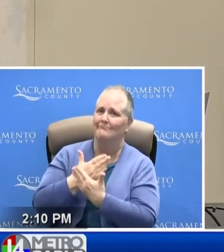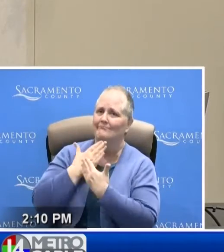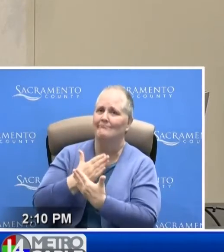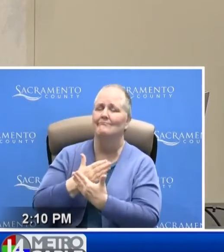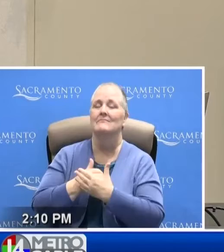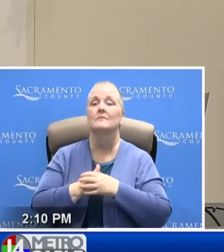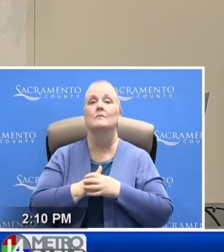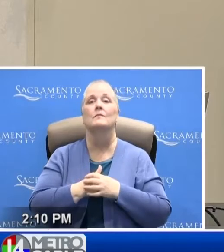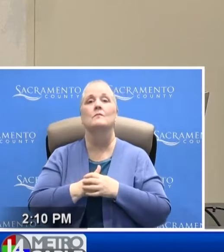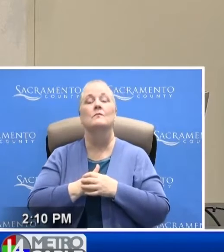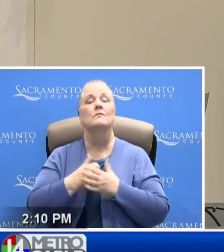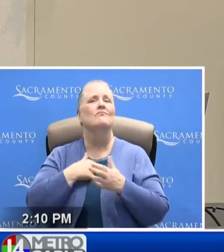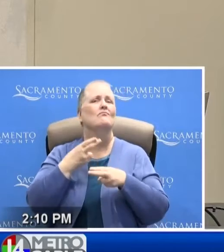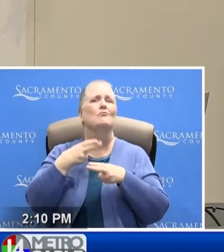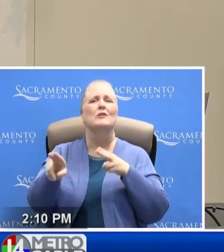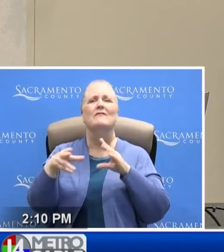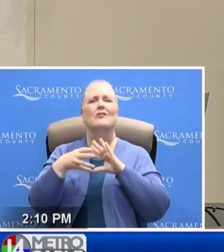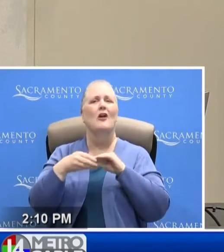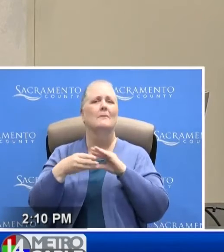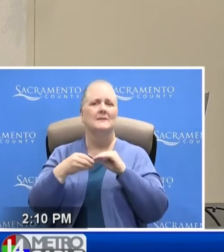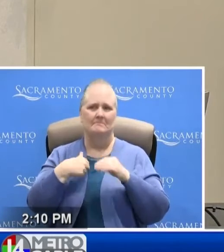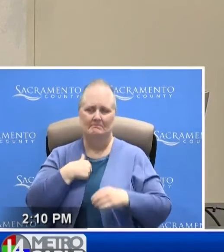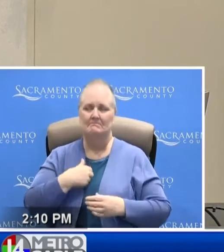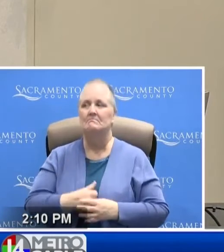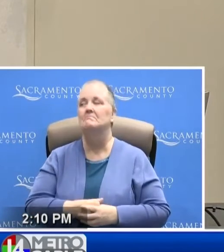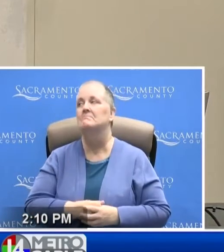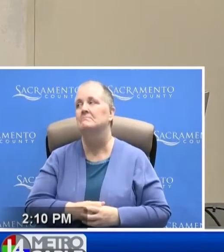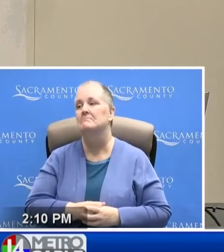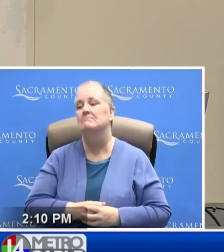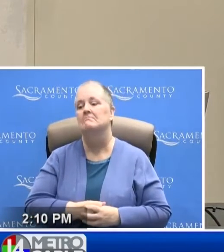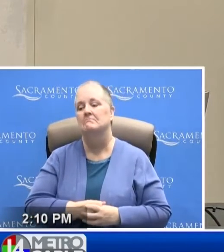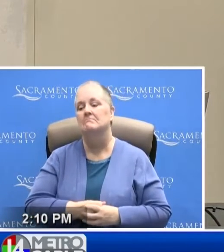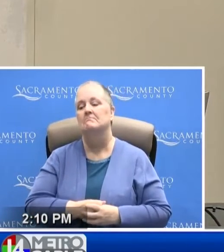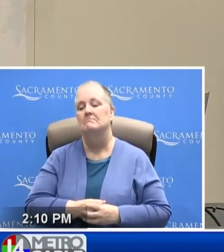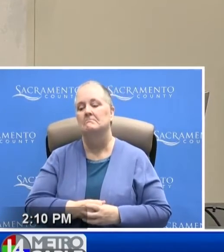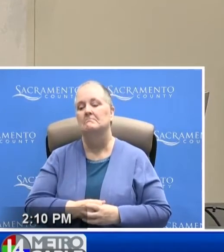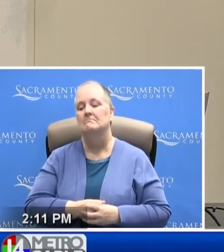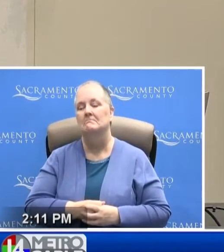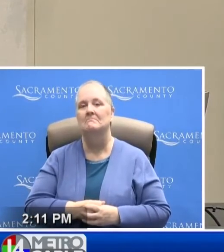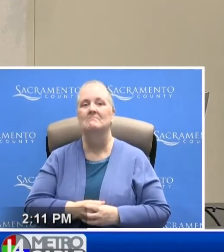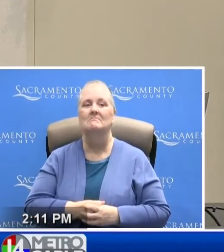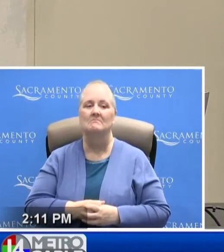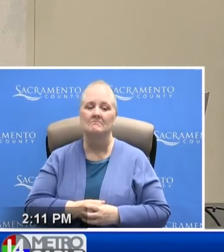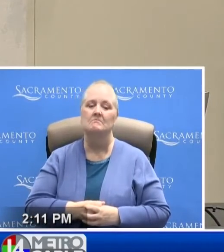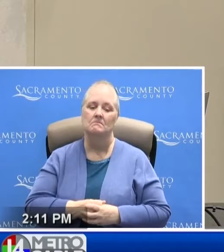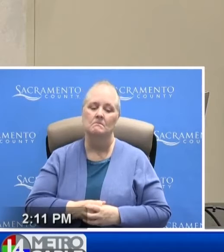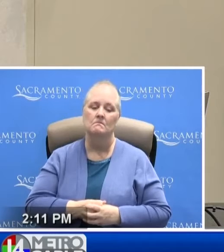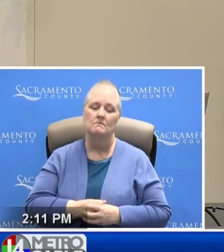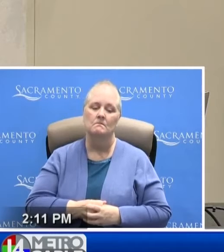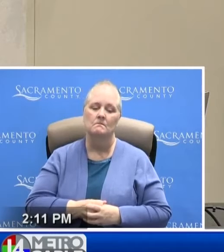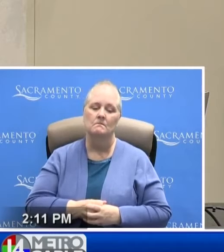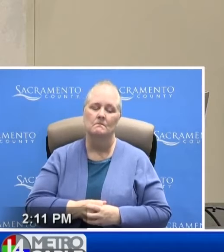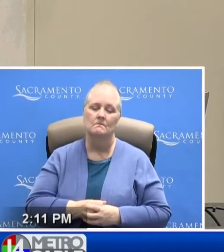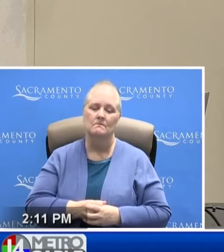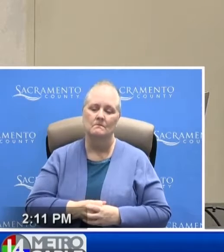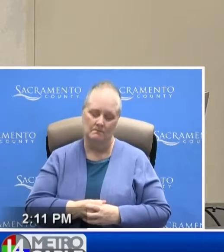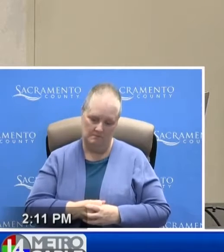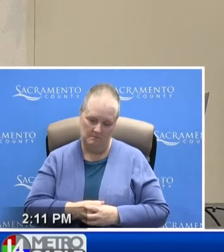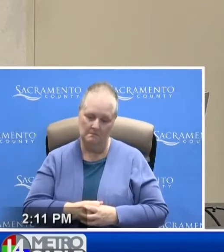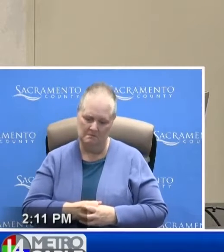I'm just going to make a brief comment and then I'll have my piece. I've had a lot of time in the last couple of weeks